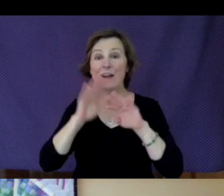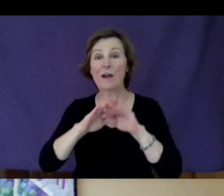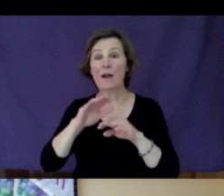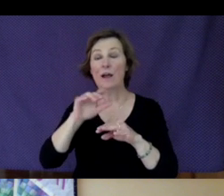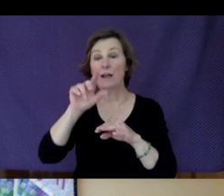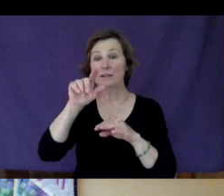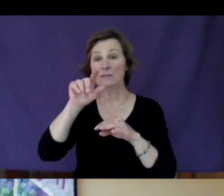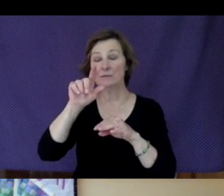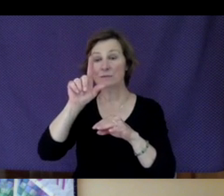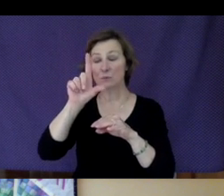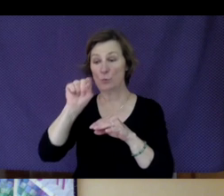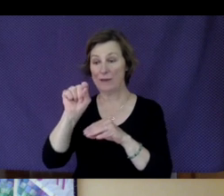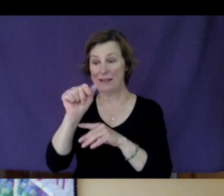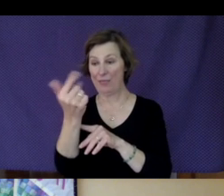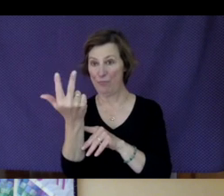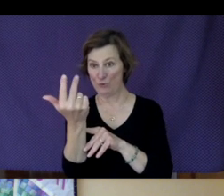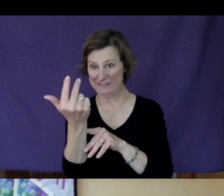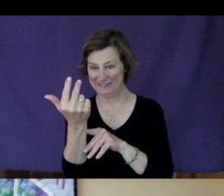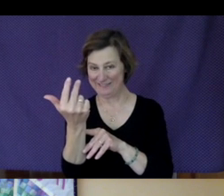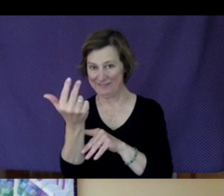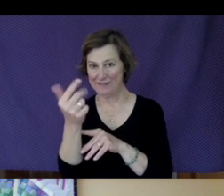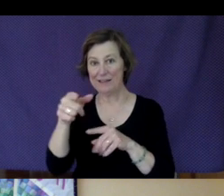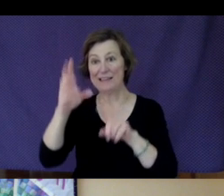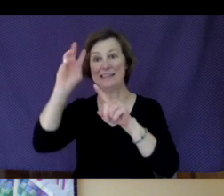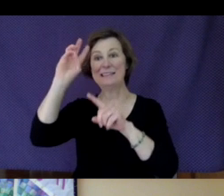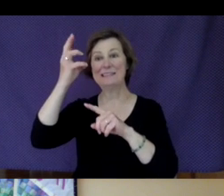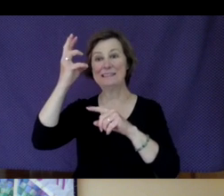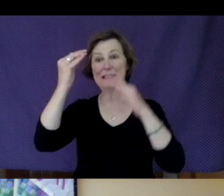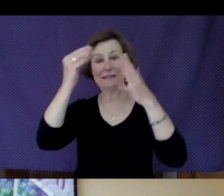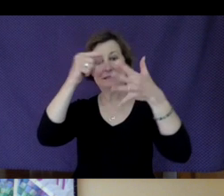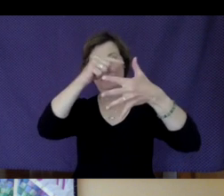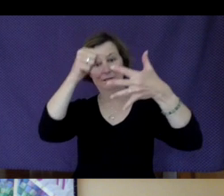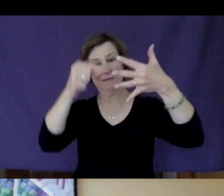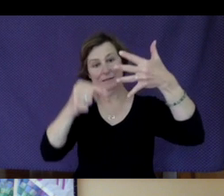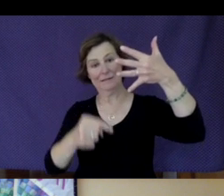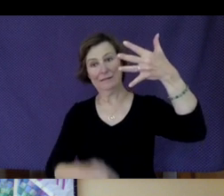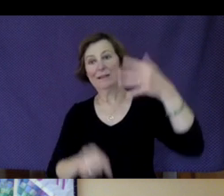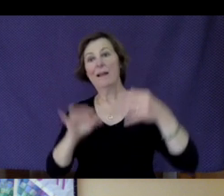He is the sixth in line of second born children a place to be proud of